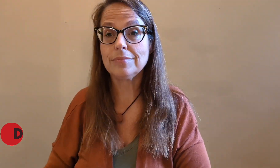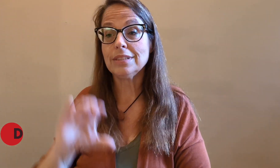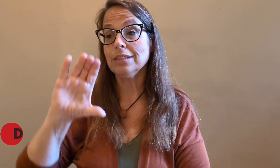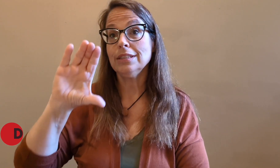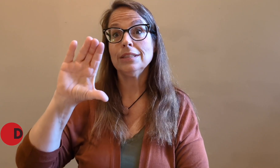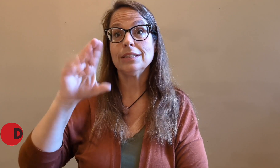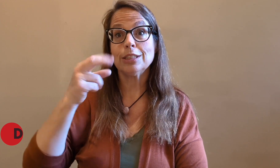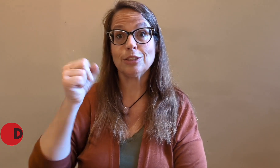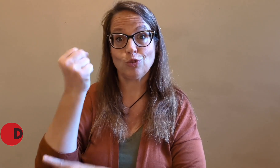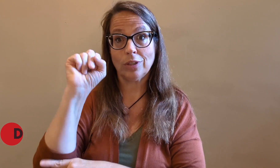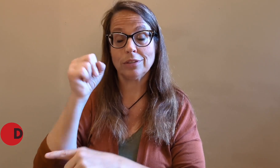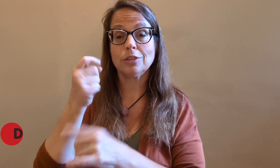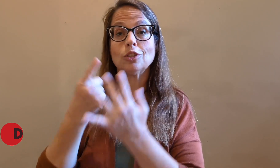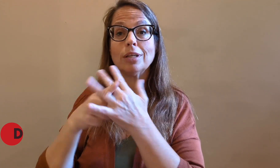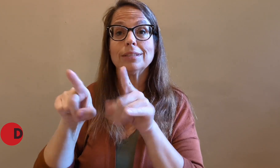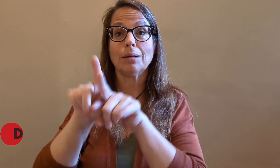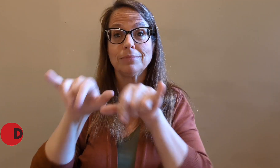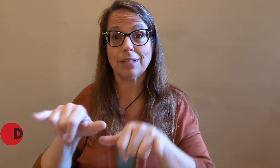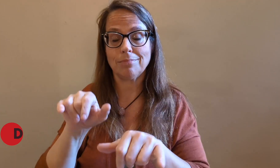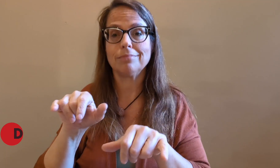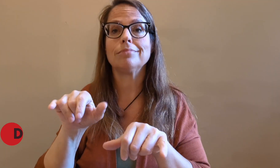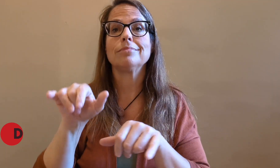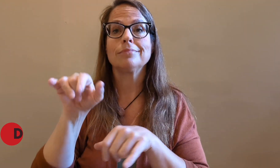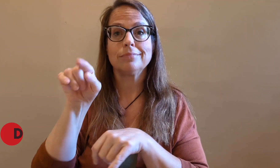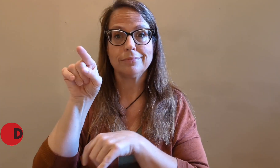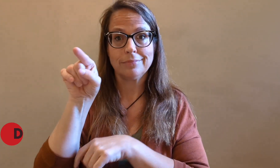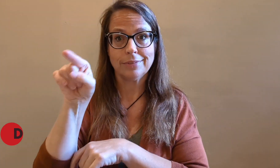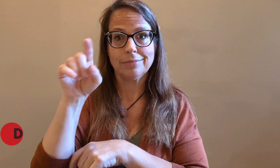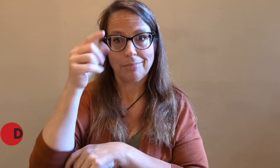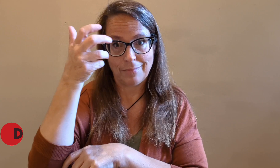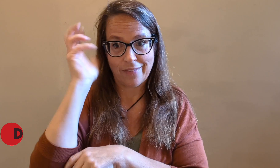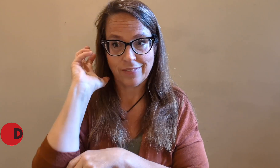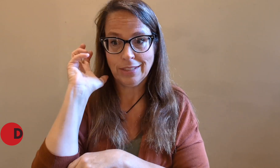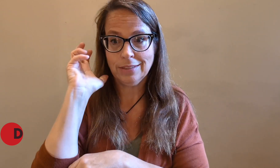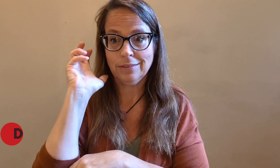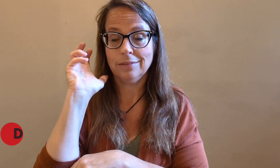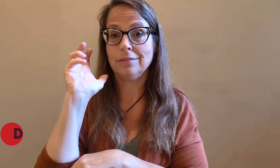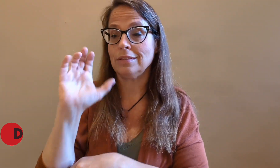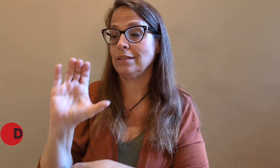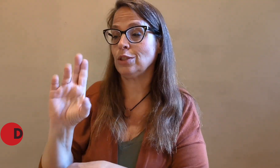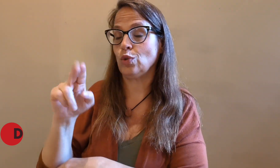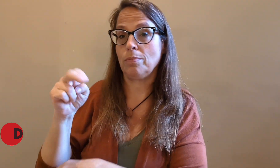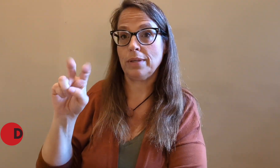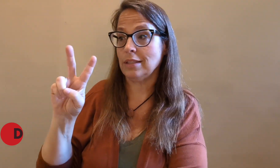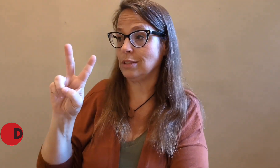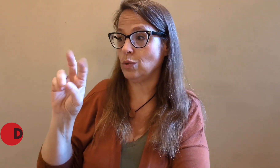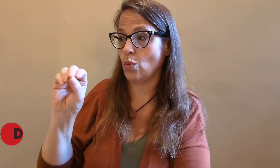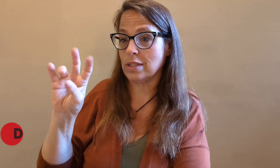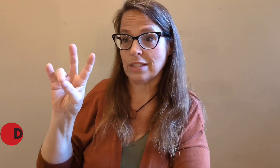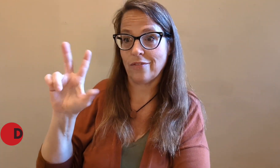[ROBYN]: The CHS strike started the same week as Mayfest.